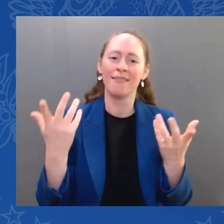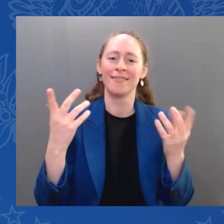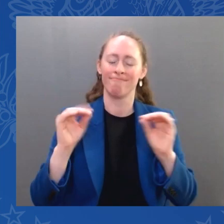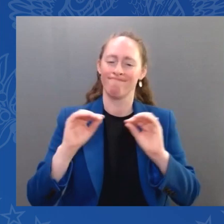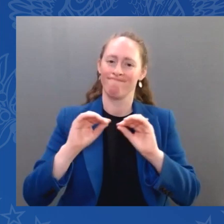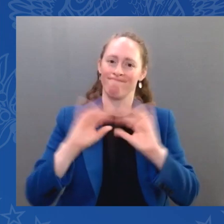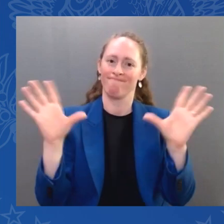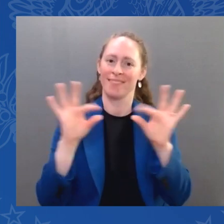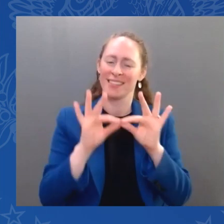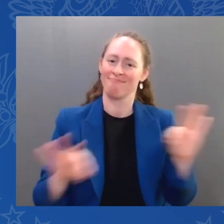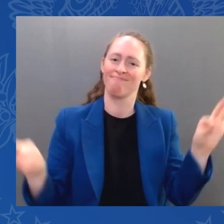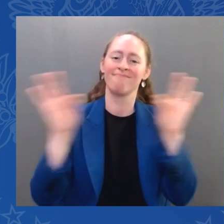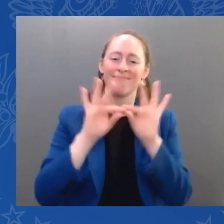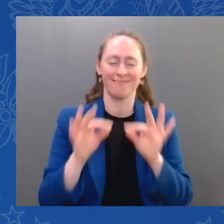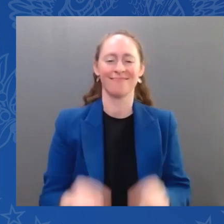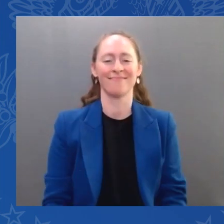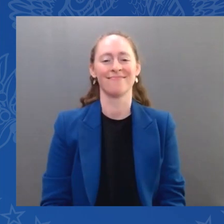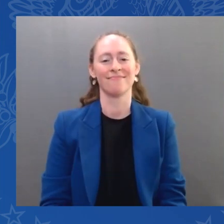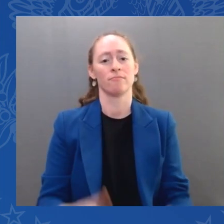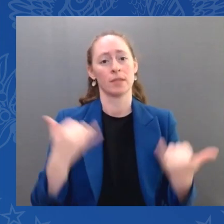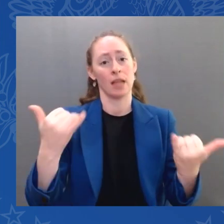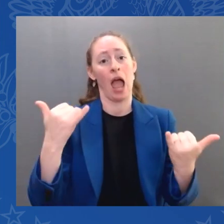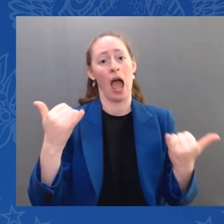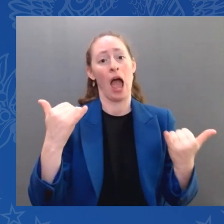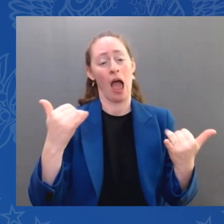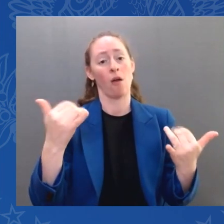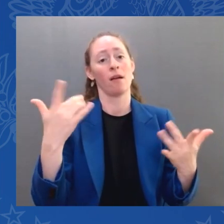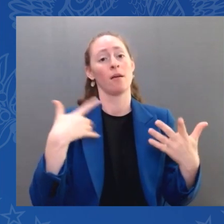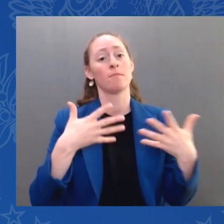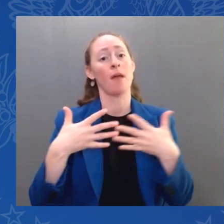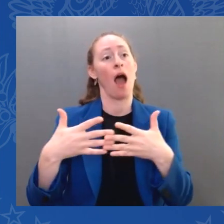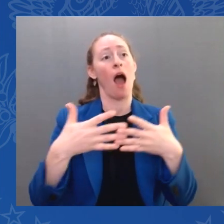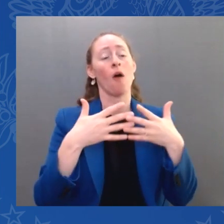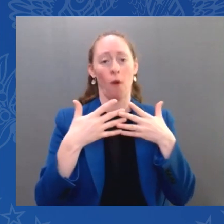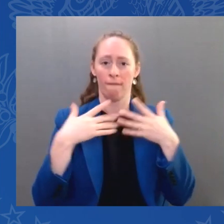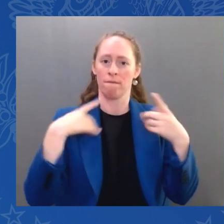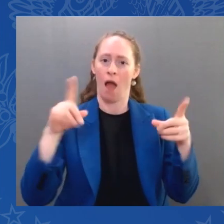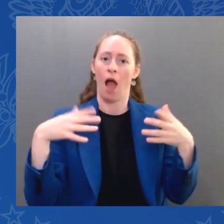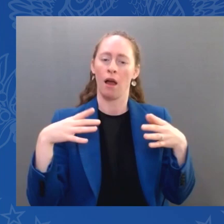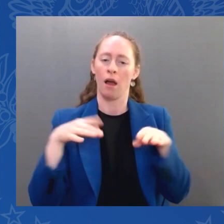It's about the most fundamental of things -- the lives of our children, of our loved ones.